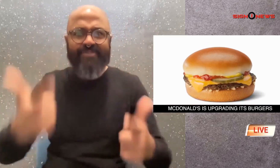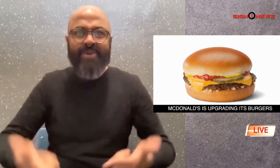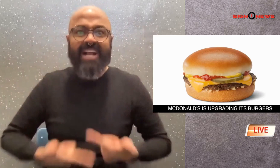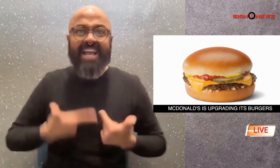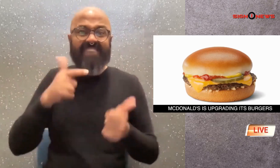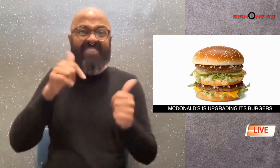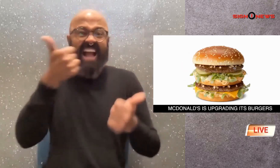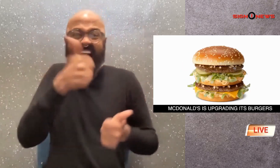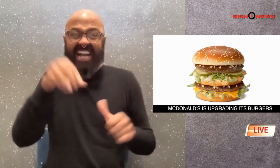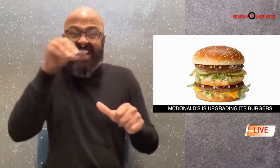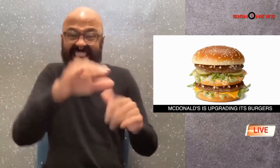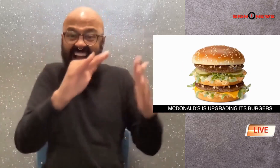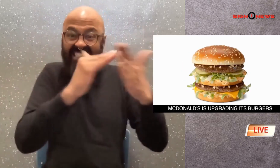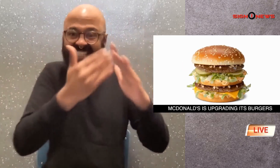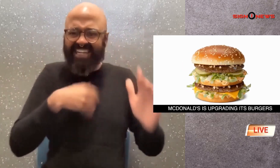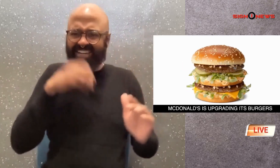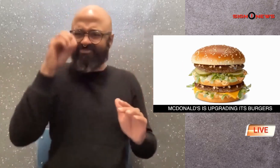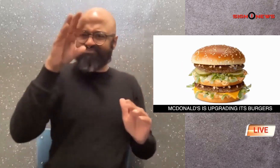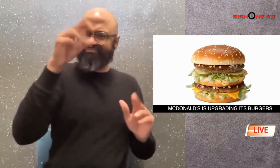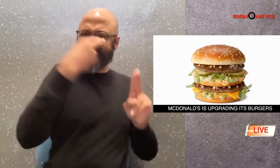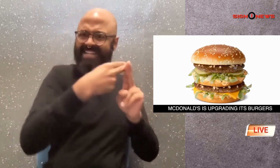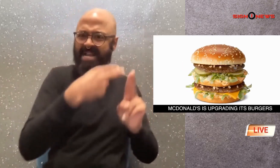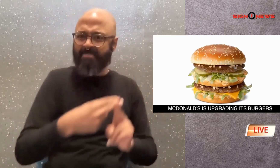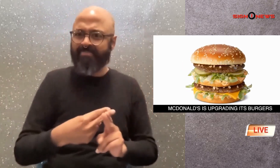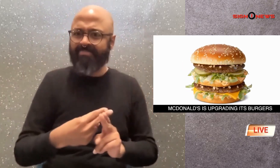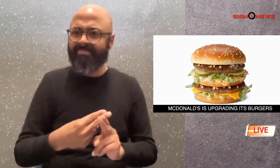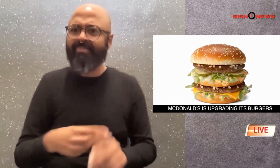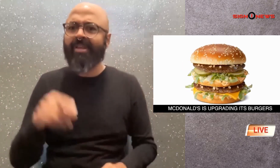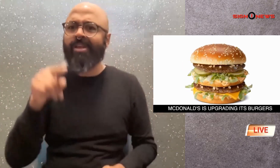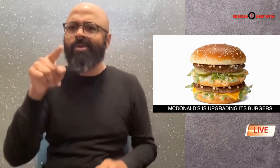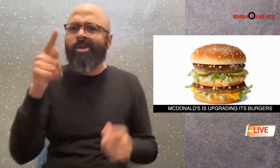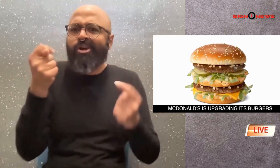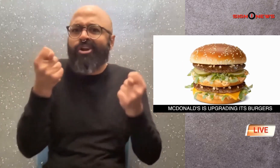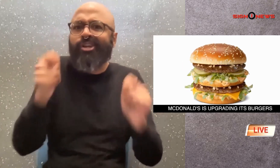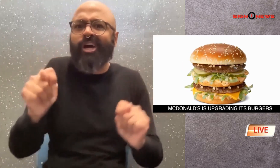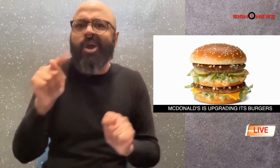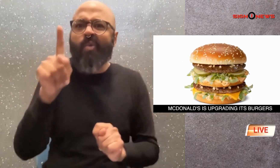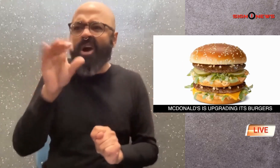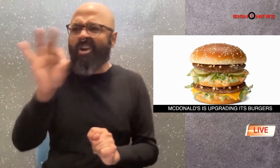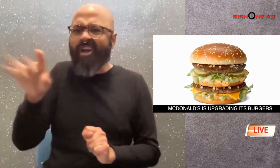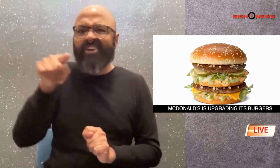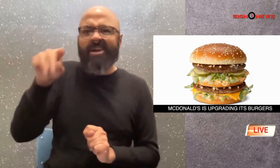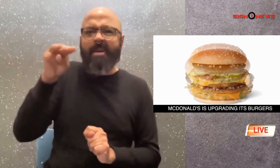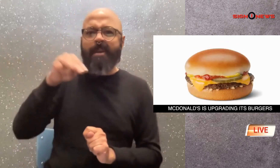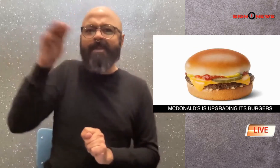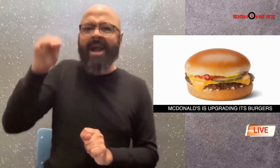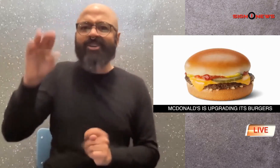hey if you live in any of the cities we just listed and you try one of the new McDonald's